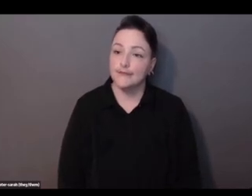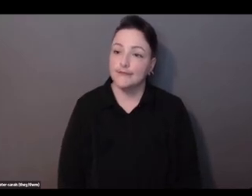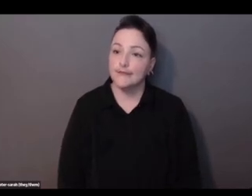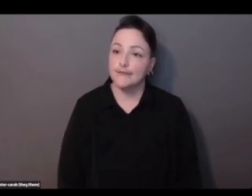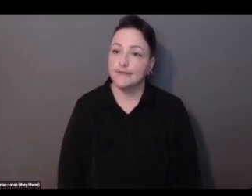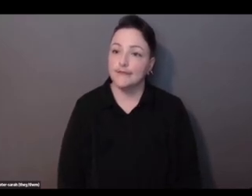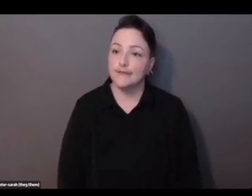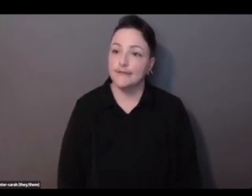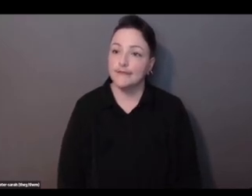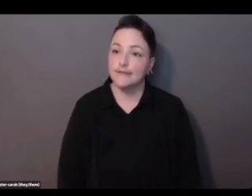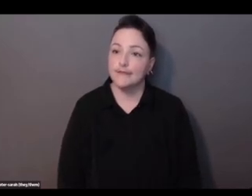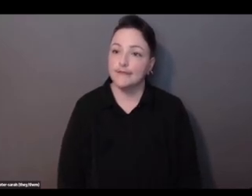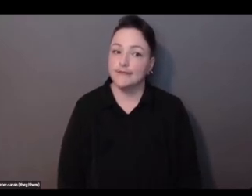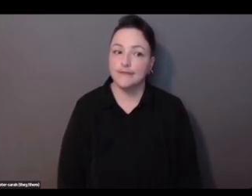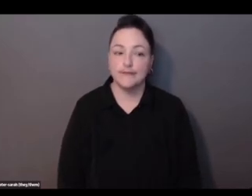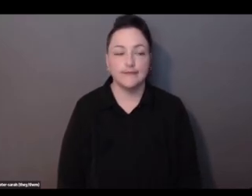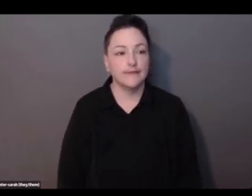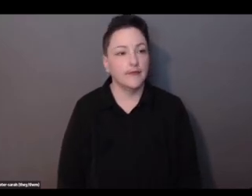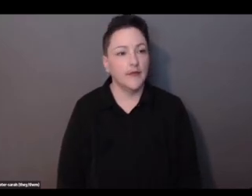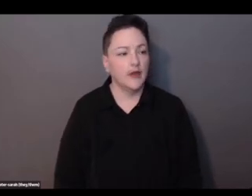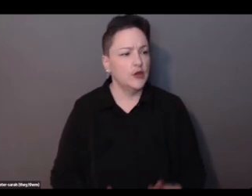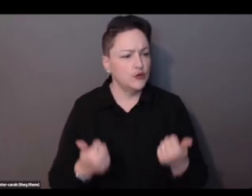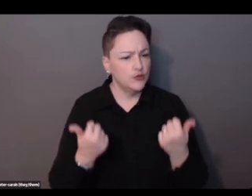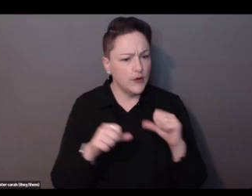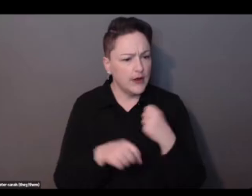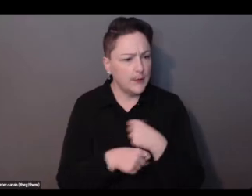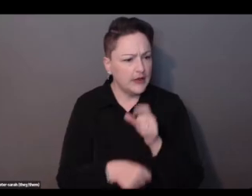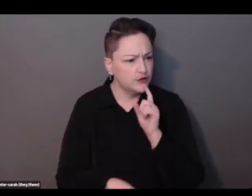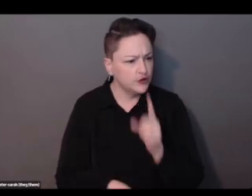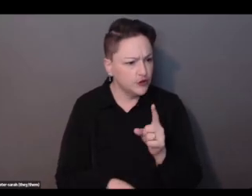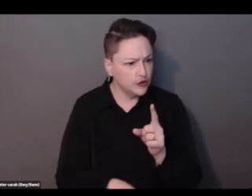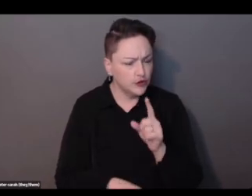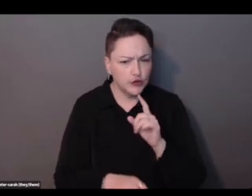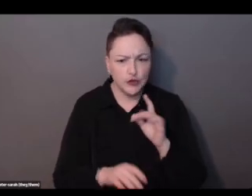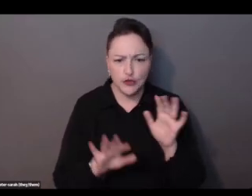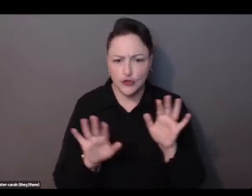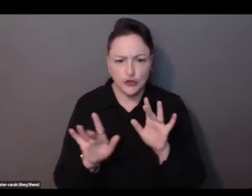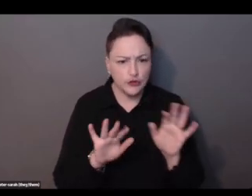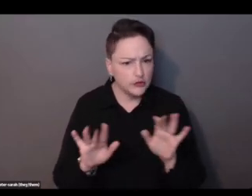to try to make sure I'm getting to different questions.